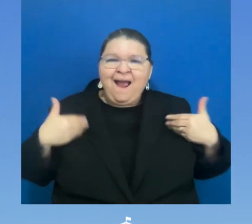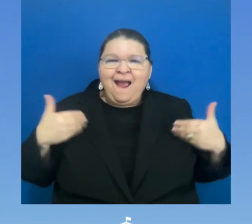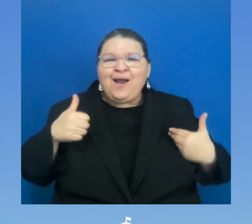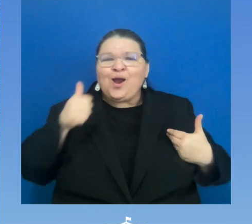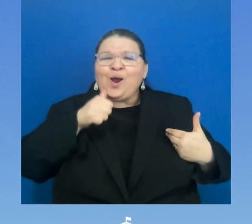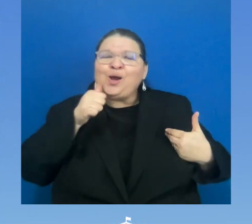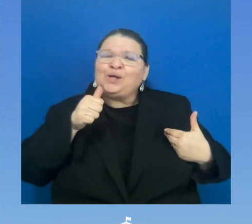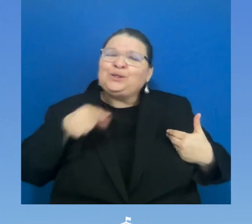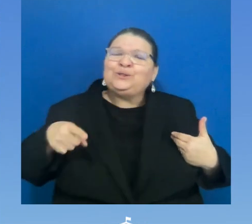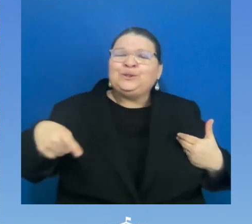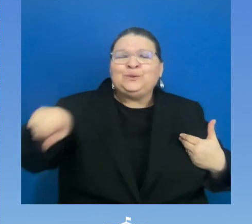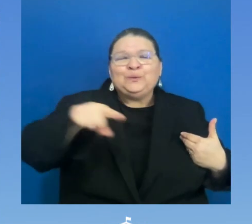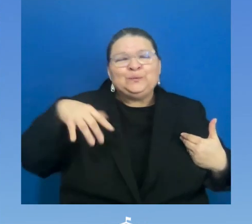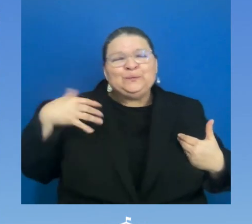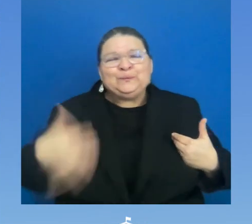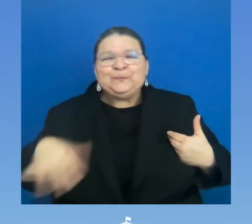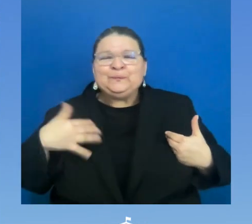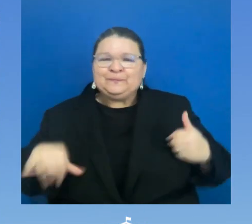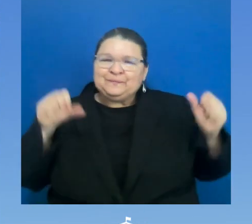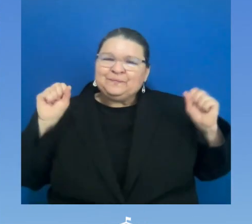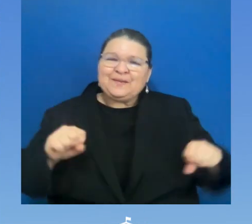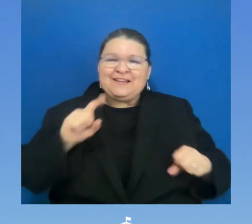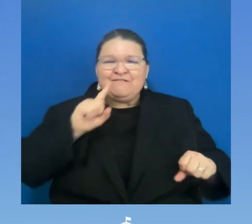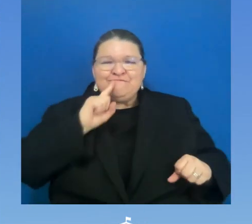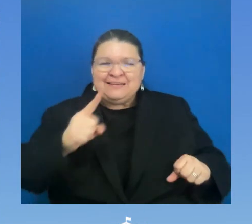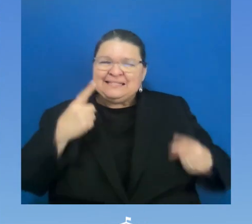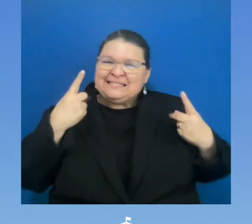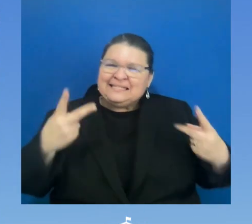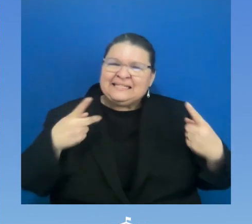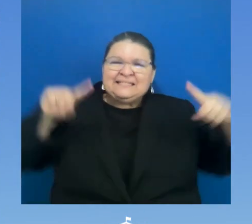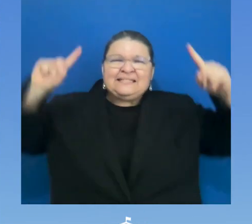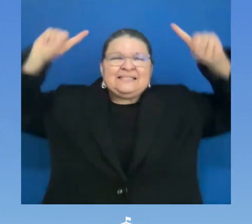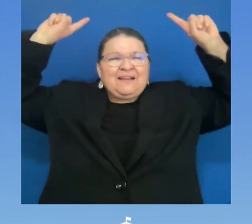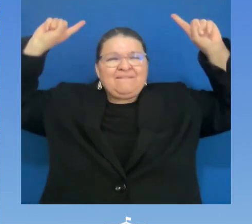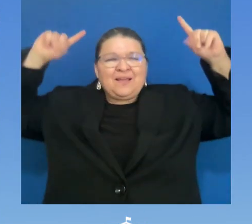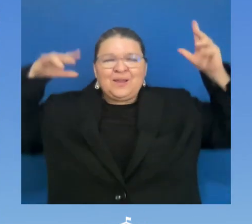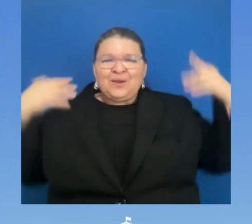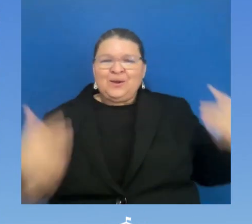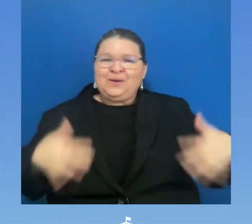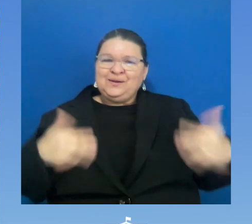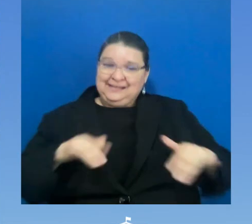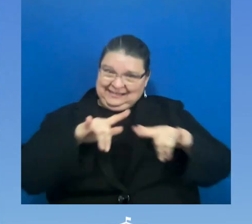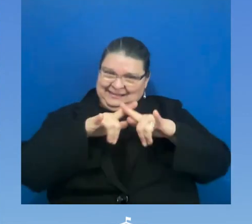I think that's why this is so important. It's not necessarily for the people sitting here today,